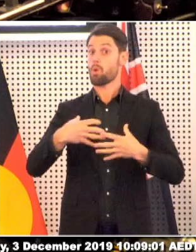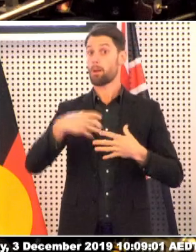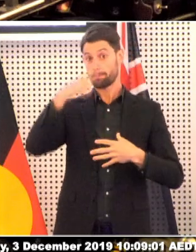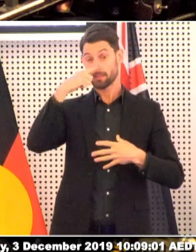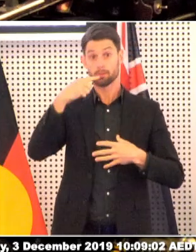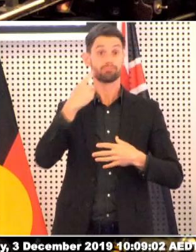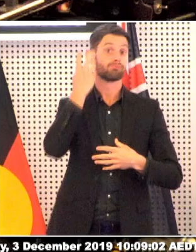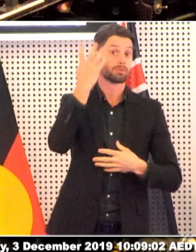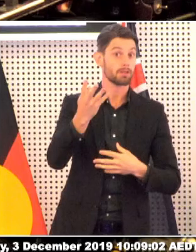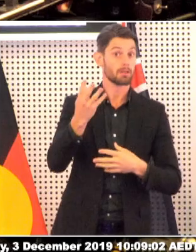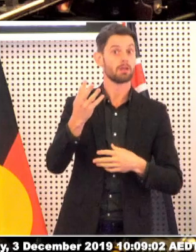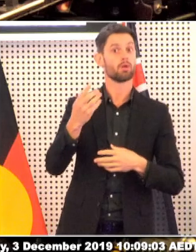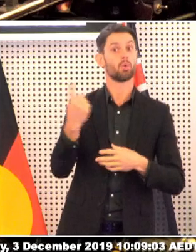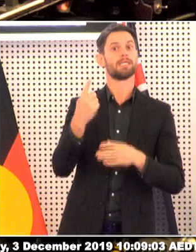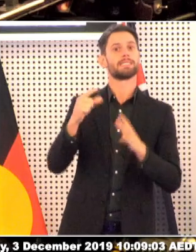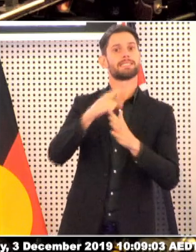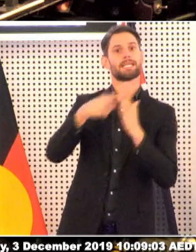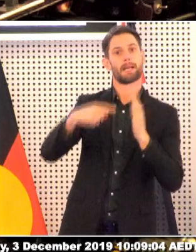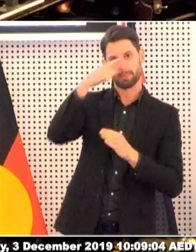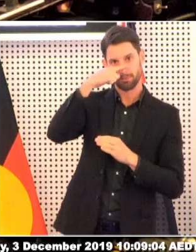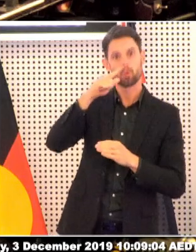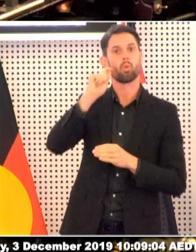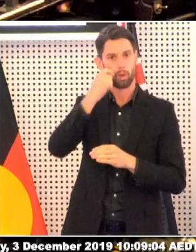coming to share their experiences with the Royal Commission, and